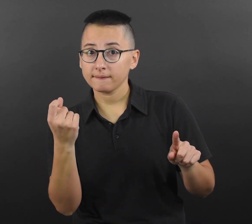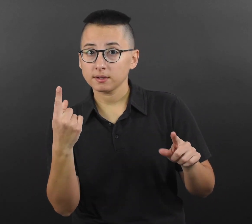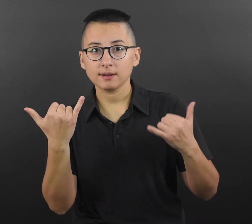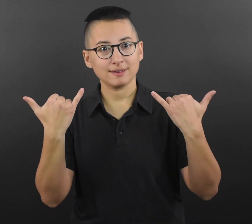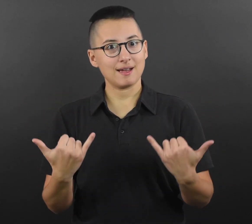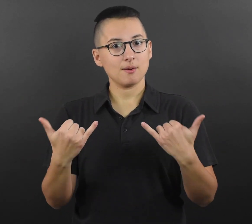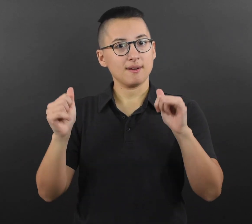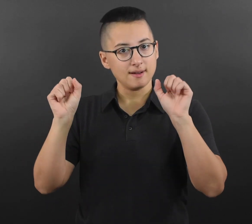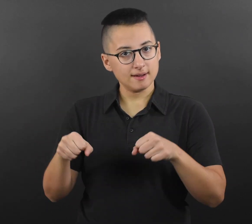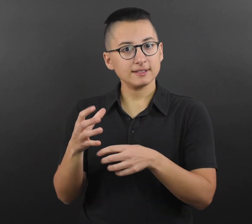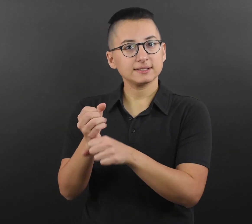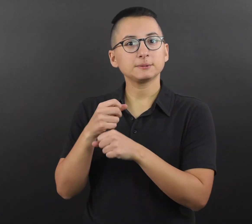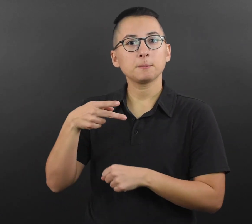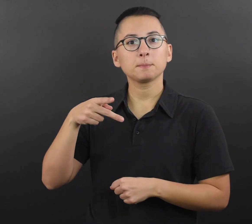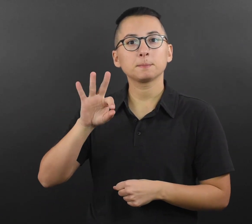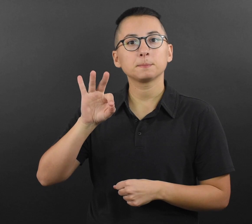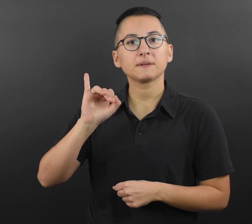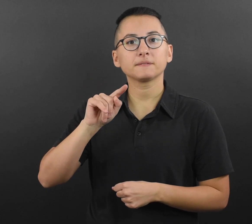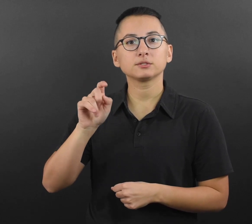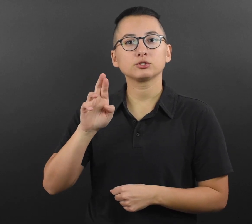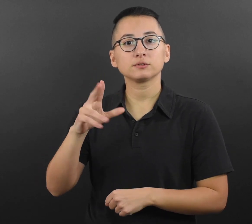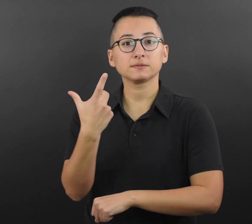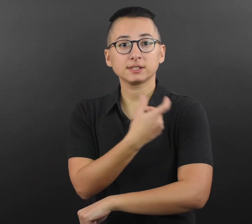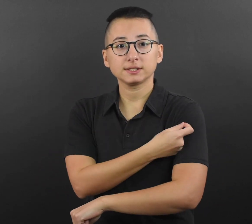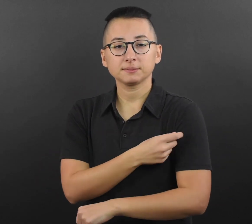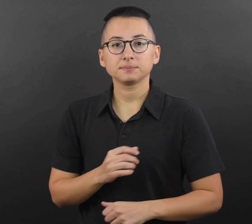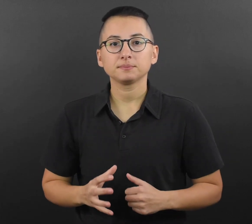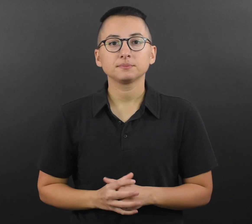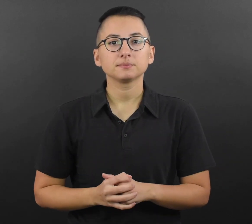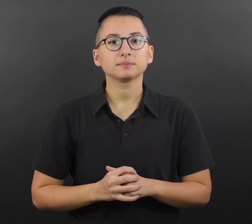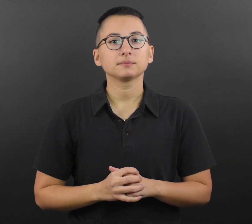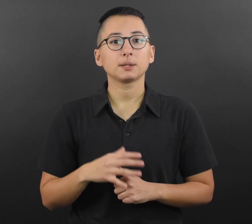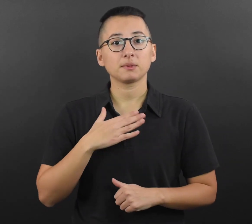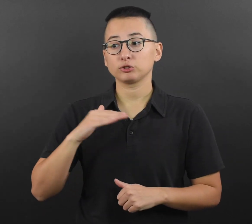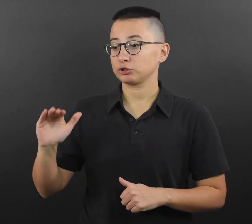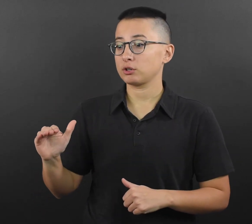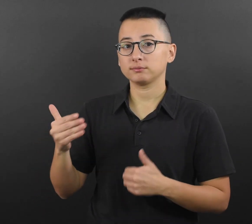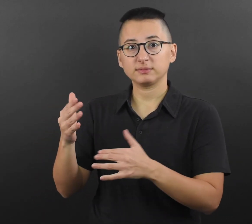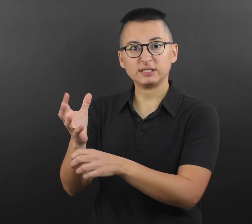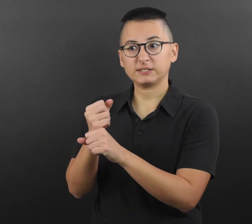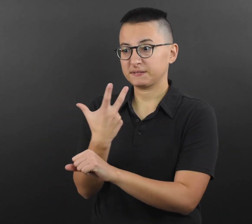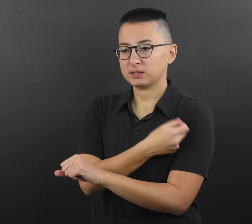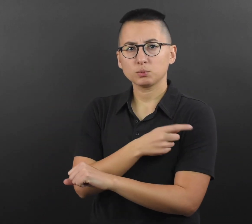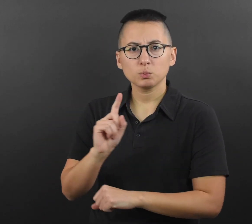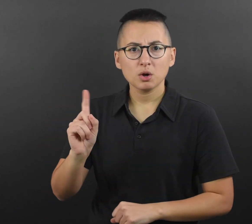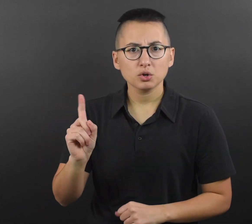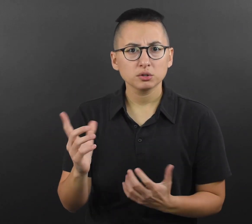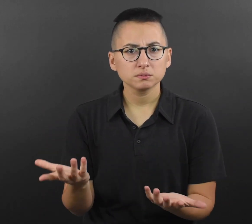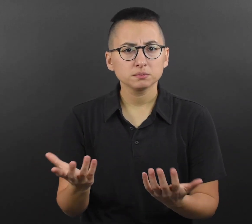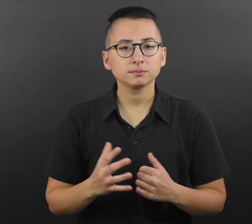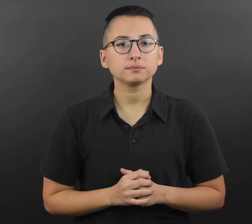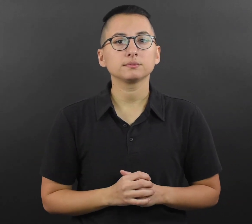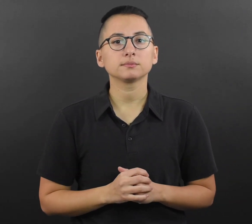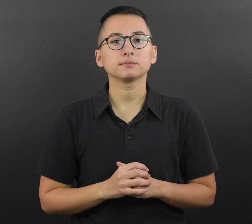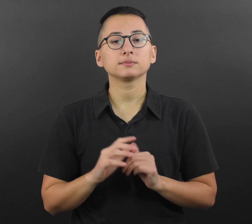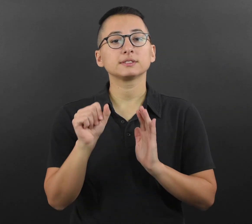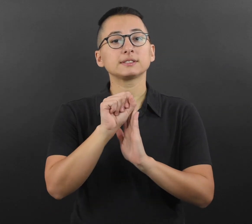• Where can I get my child vaccinated? o The state of Minnesota has mobilized